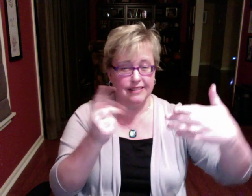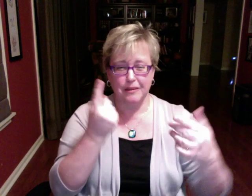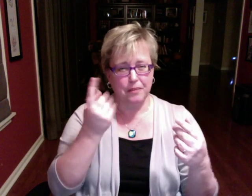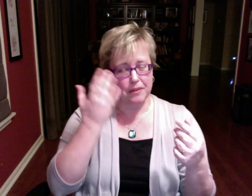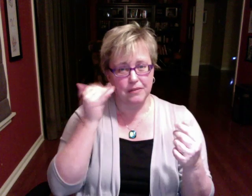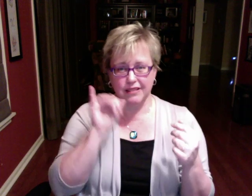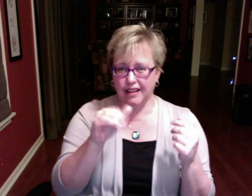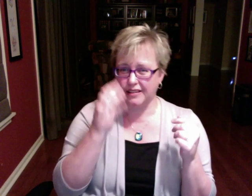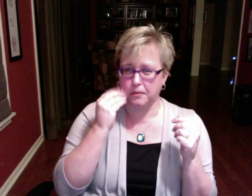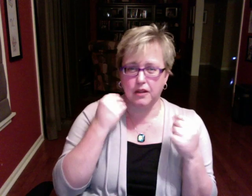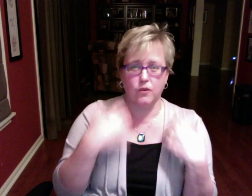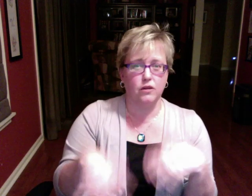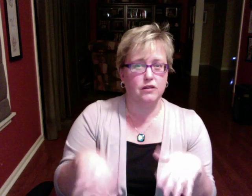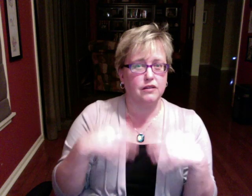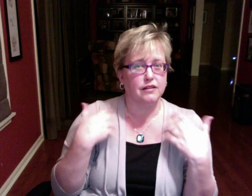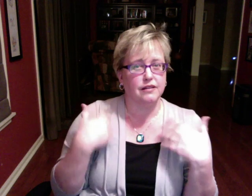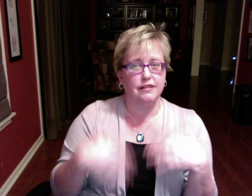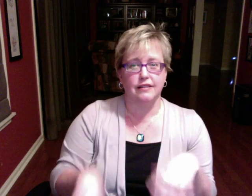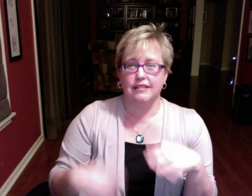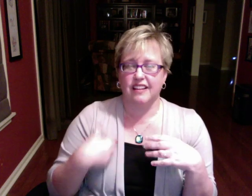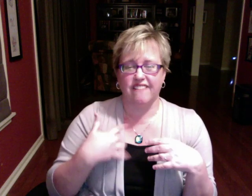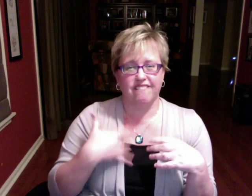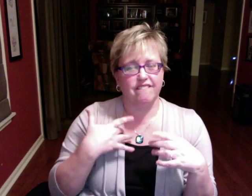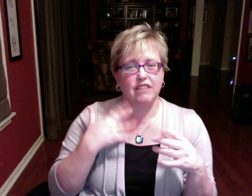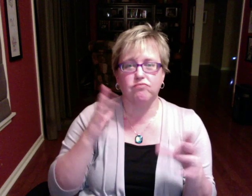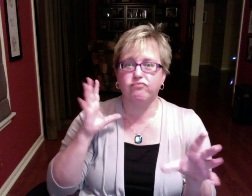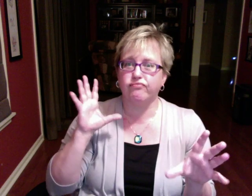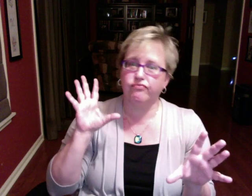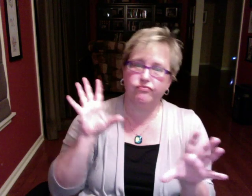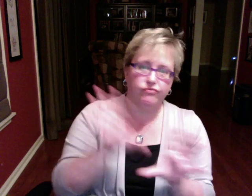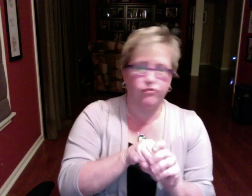Or something - because that experience. Wow. I felt involved. A part of this.